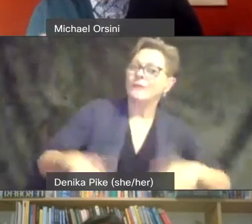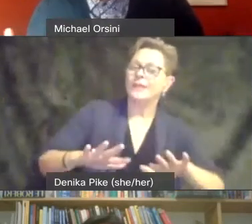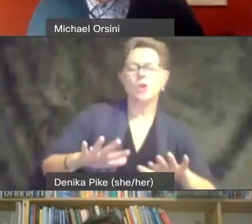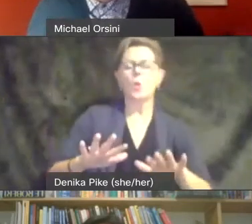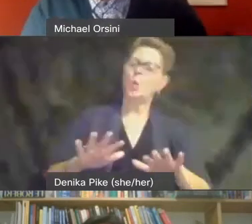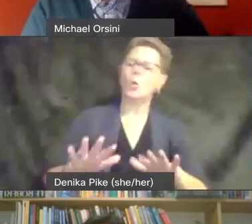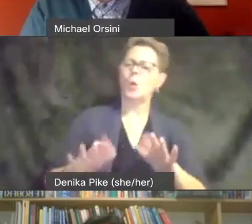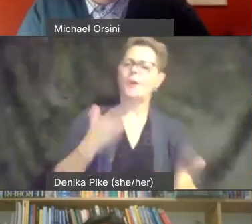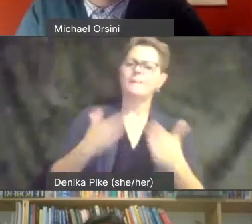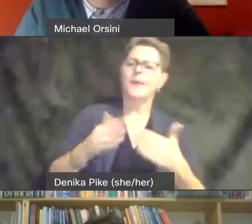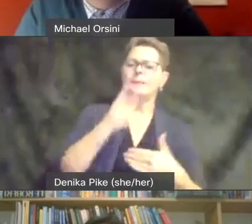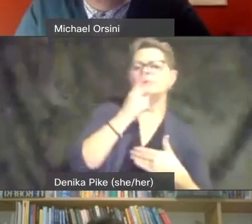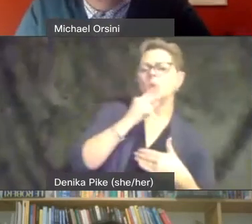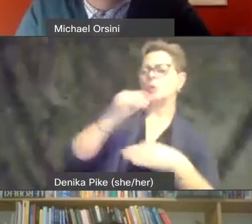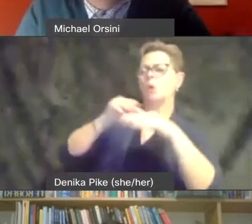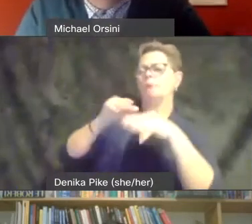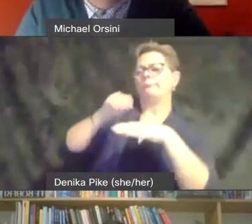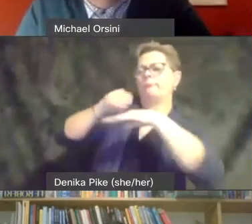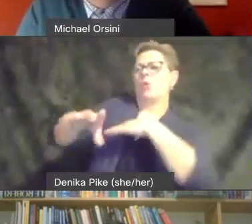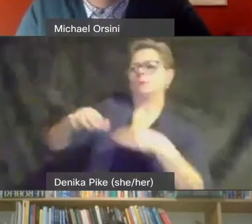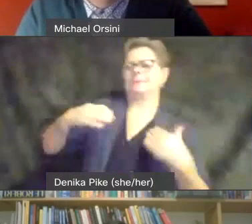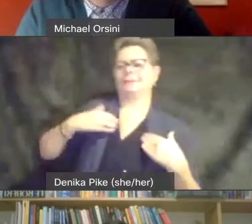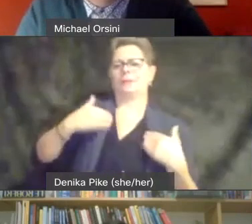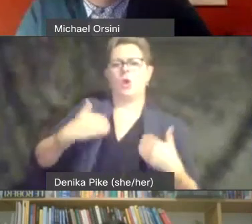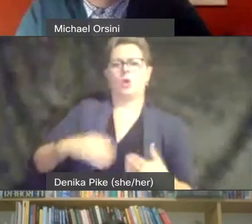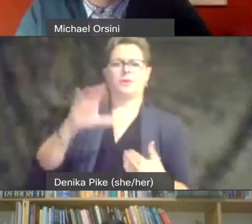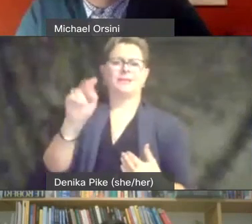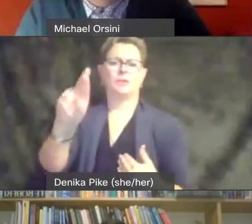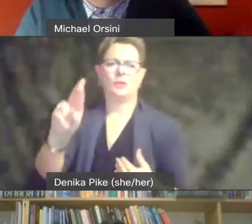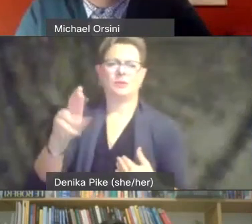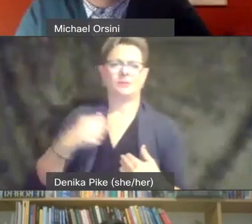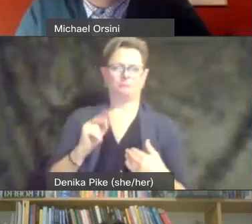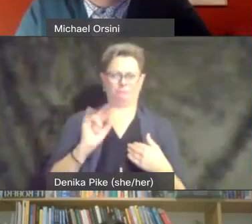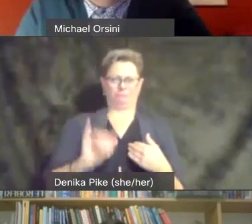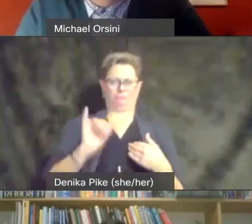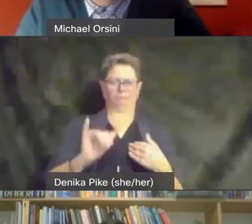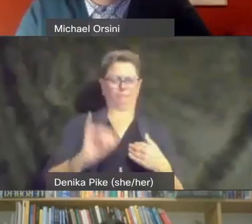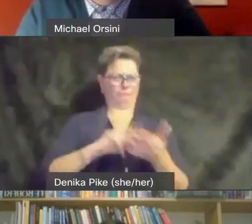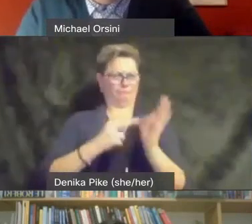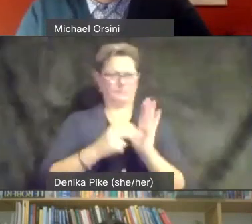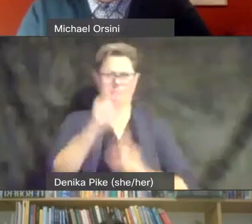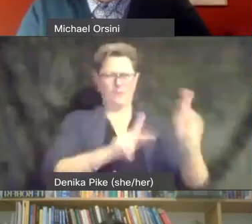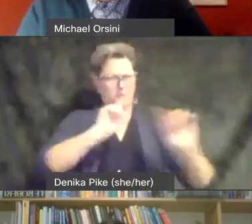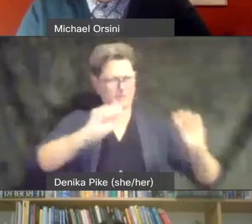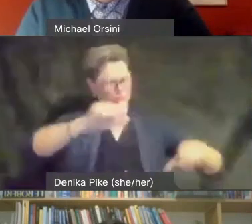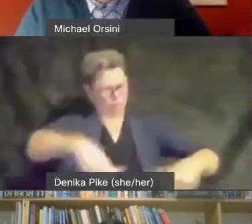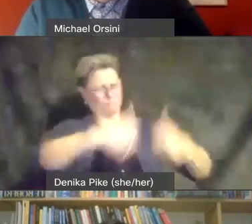What was essentially, I think a pretty positive development, which was. That citizens can challenge expertise and and science and now it's.